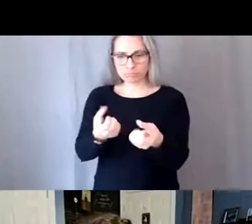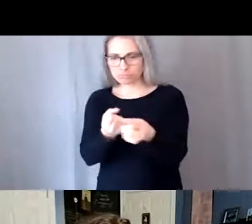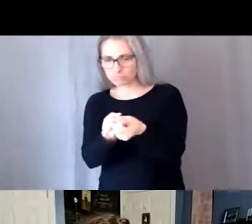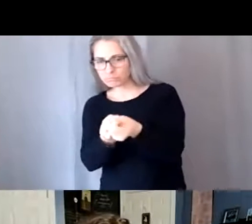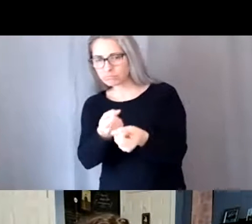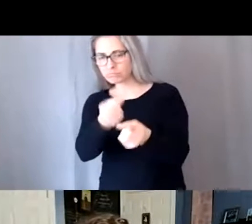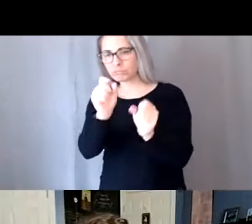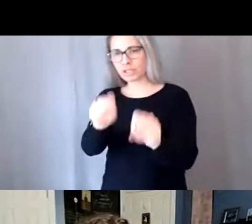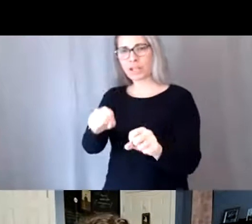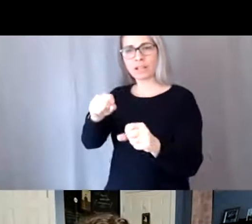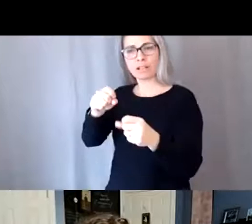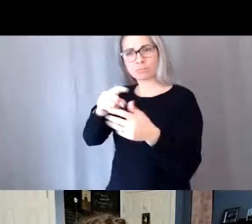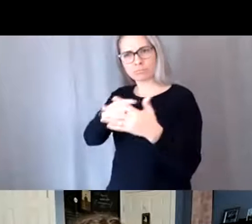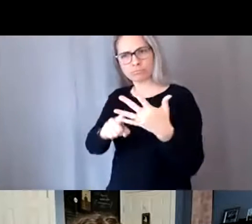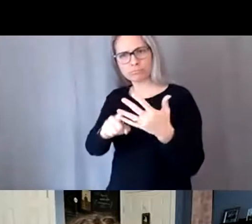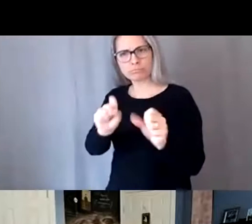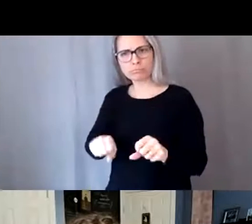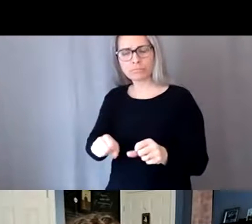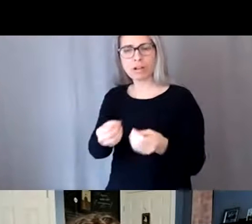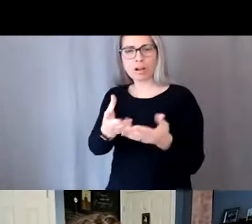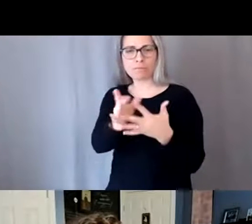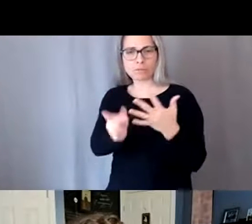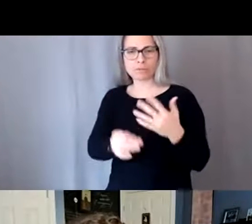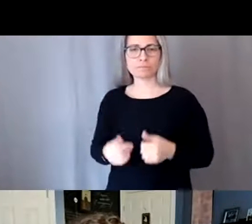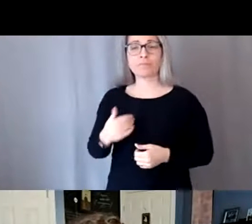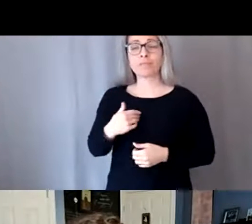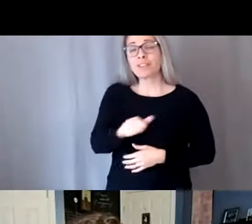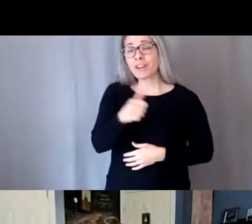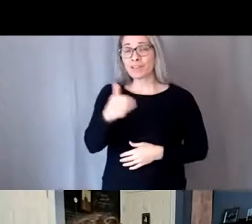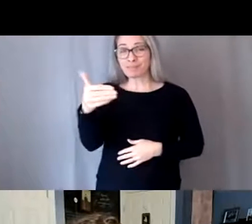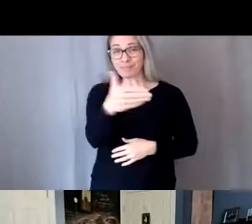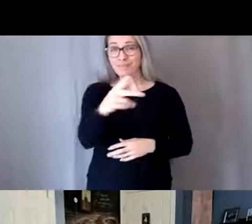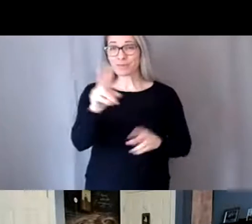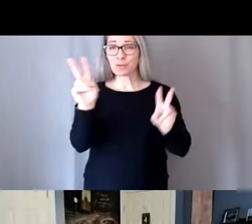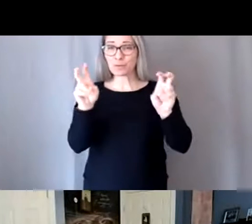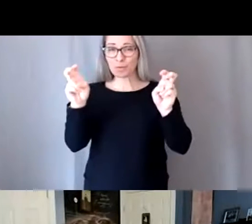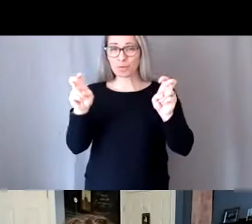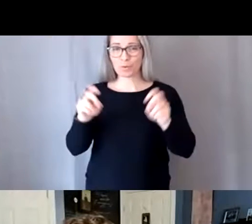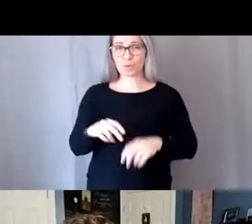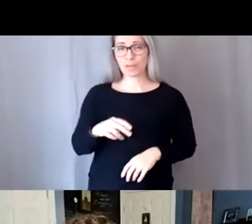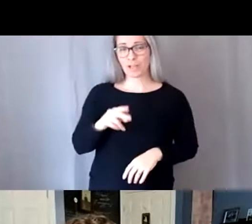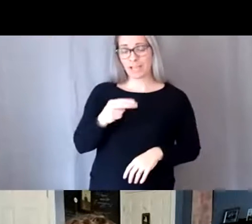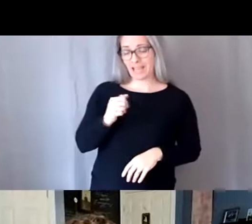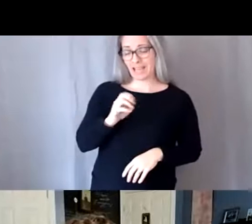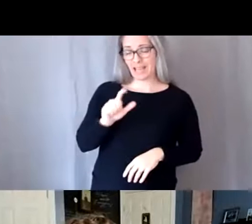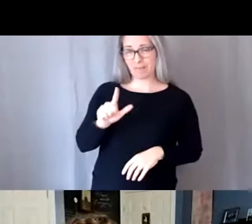want to share another quote that I’ve always really appreciated from Karen Wally Hamill that focus on changing